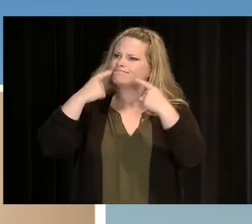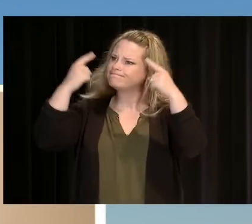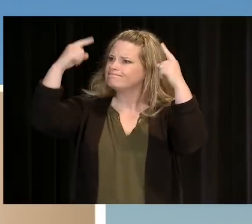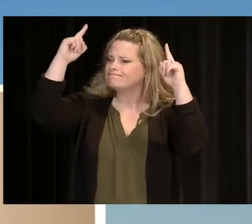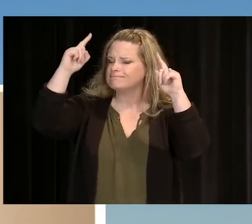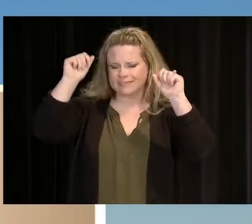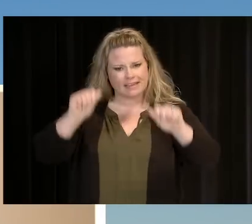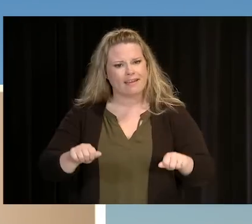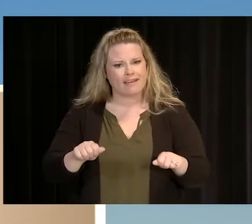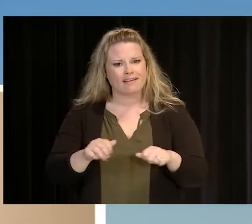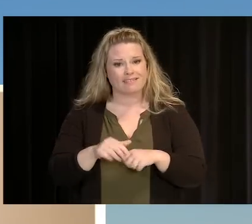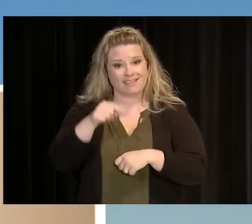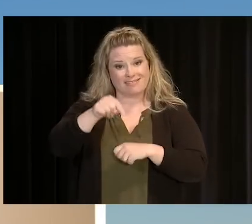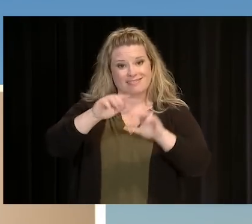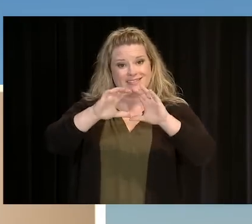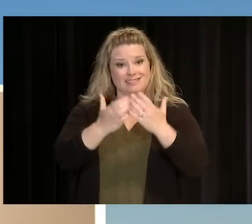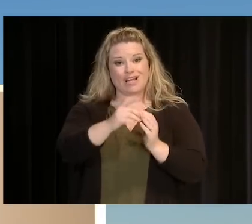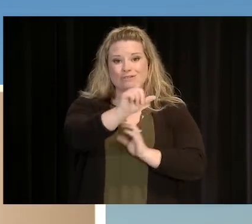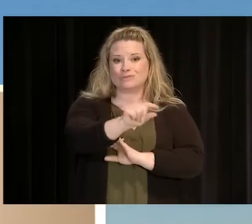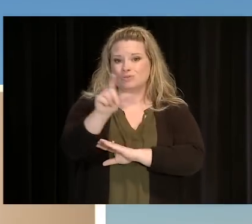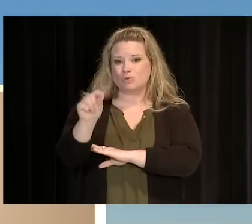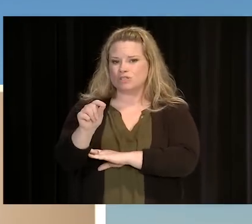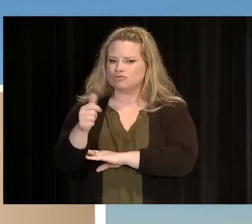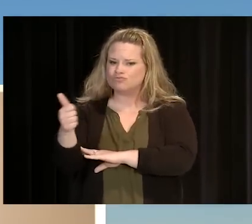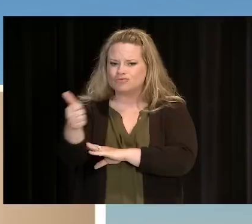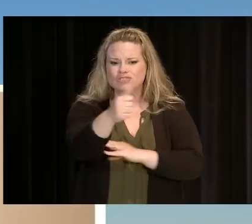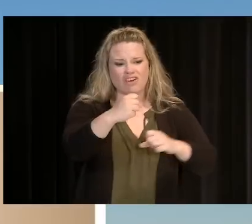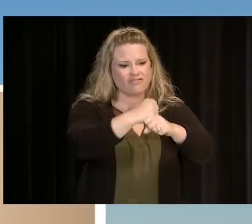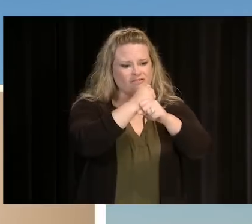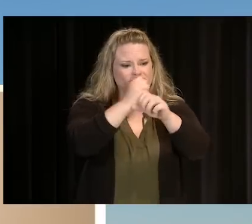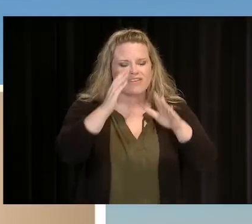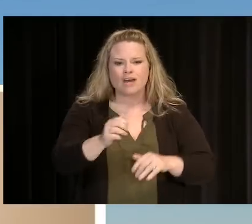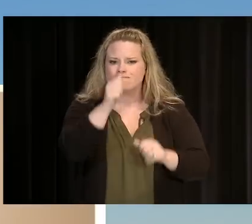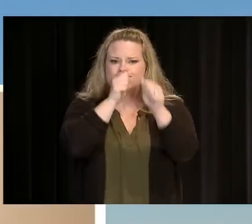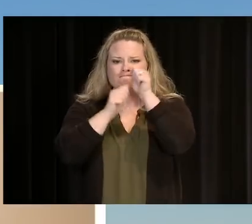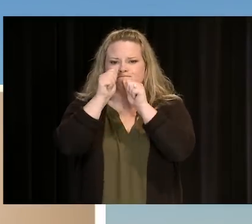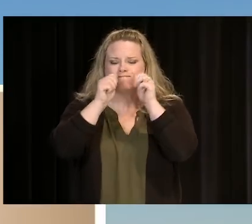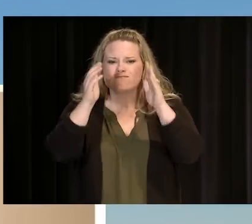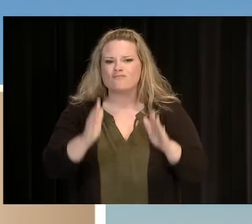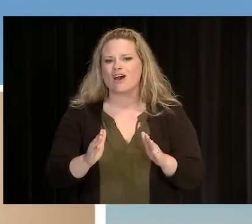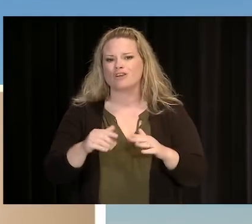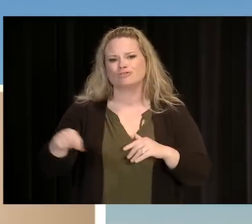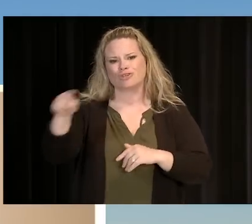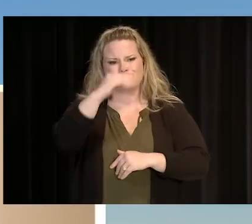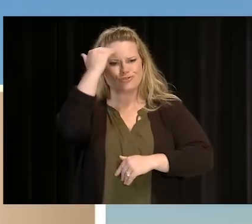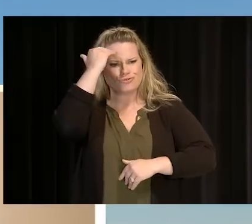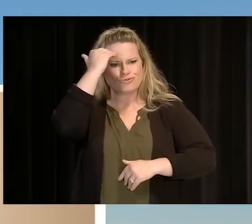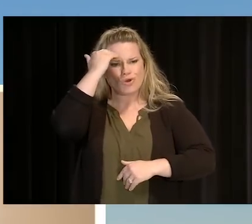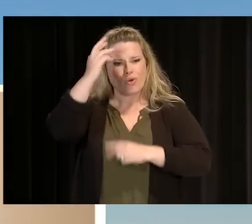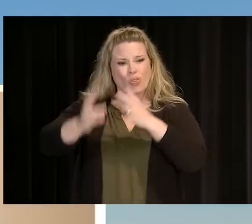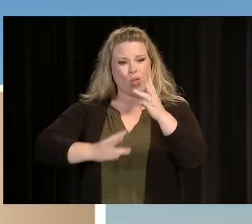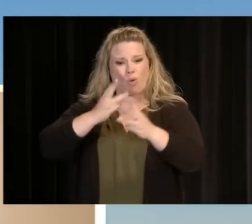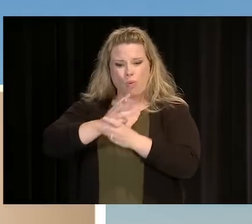TO MAKE OUR DREAMS COME TRUE. WE JUST DO. THIS CLASS OF 2020 IS A CLASS OF FIGHTERS, SURVIVORS, AND PEOPLE WHO HAVE DECLARED